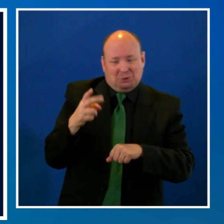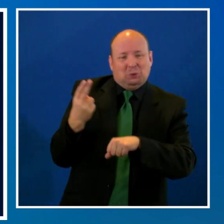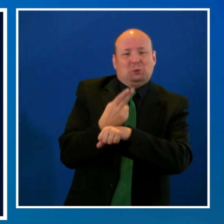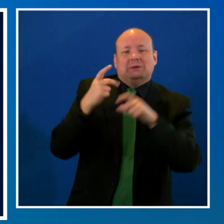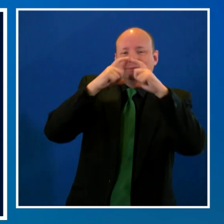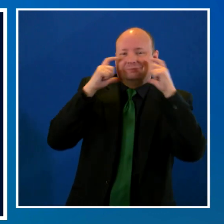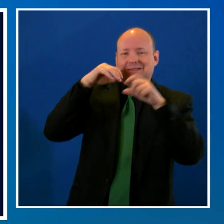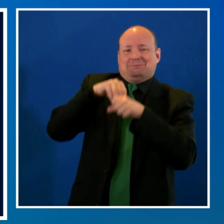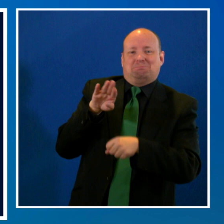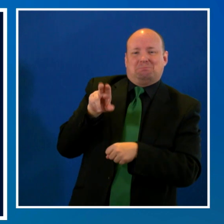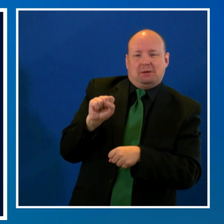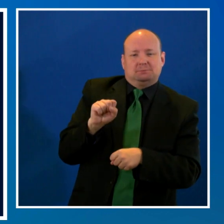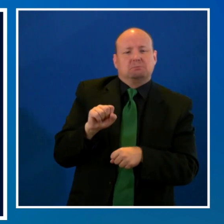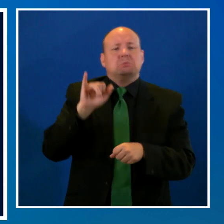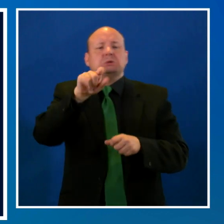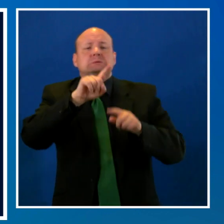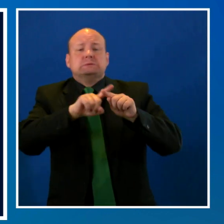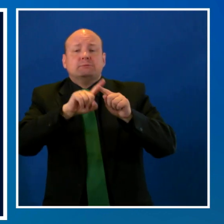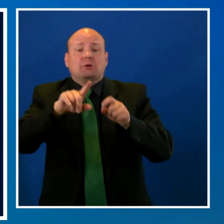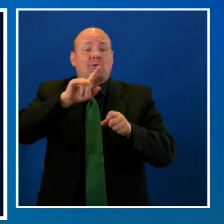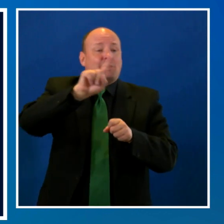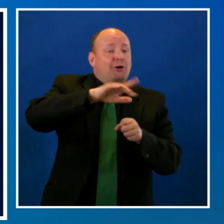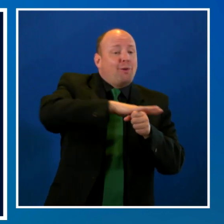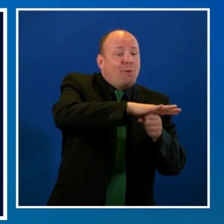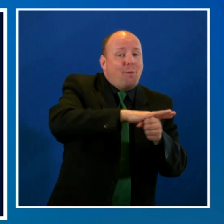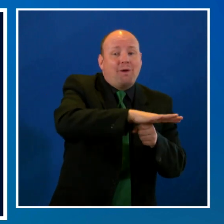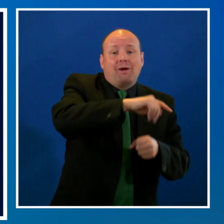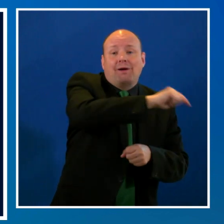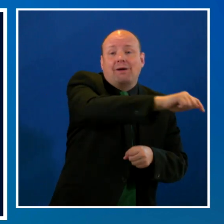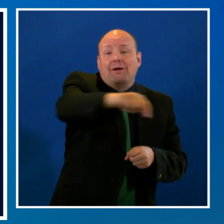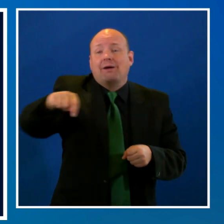requirements, and the same goes for private businesses.